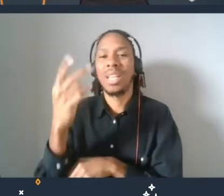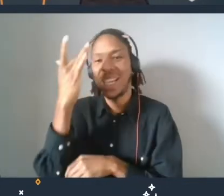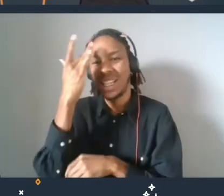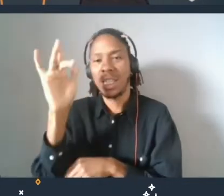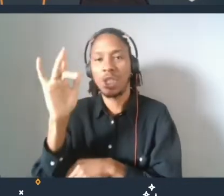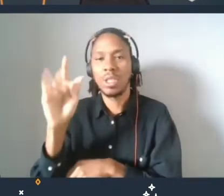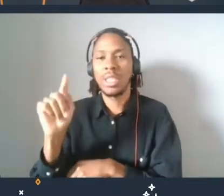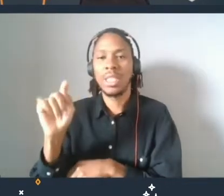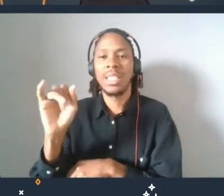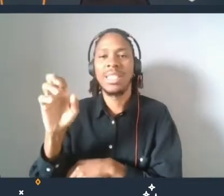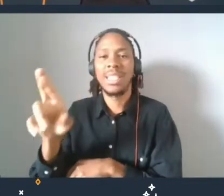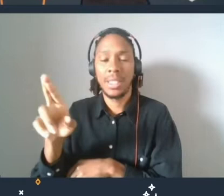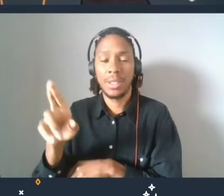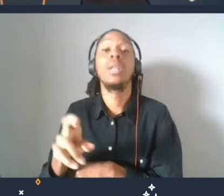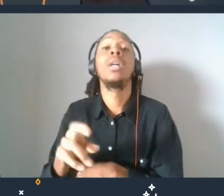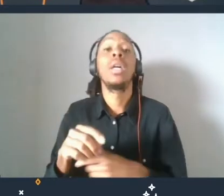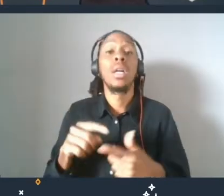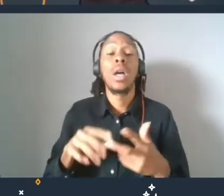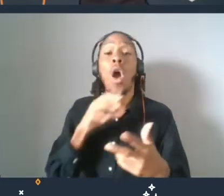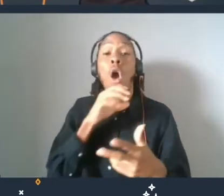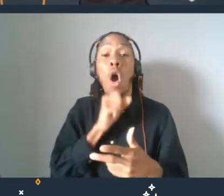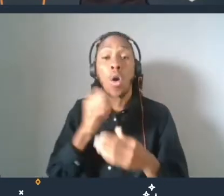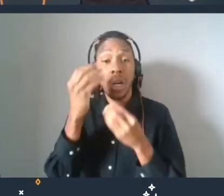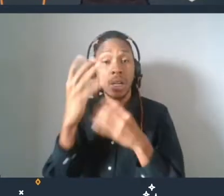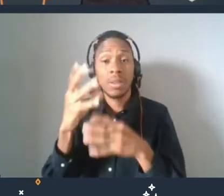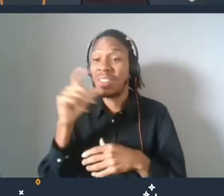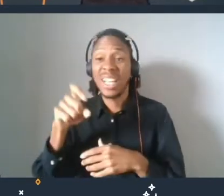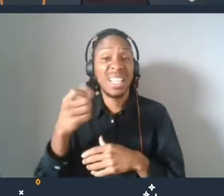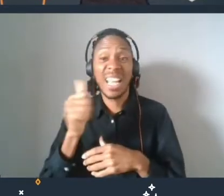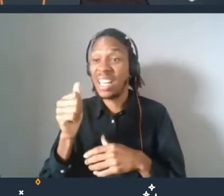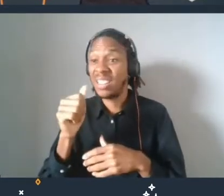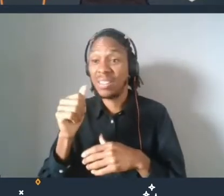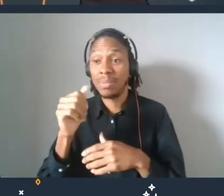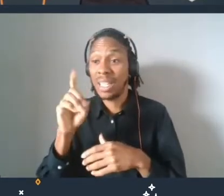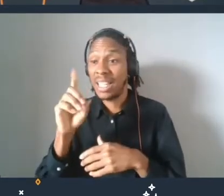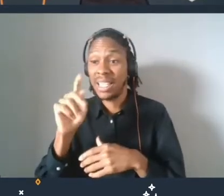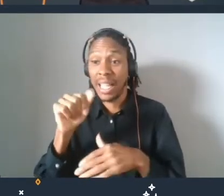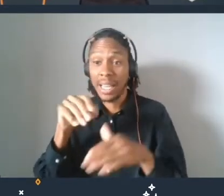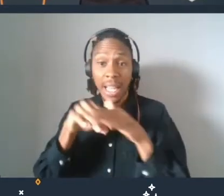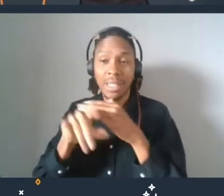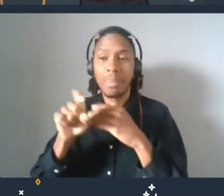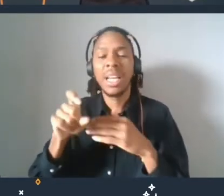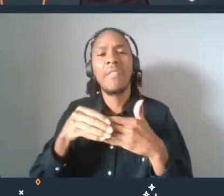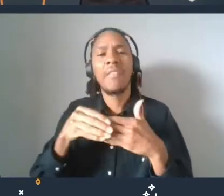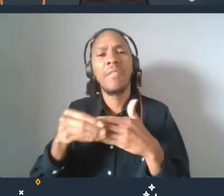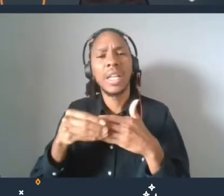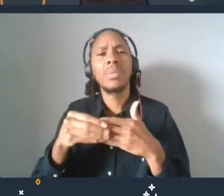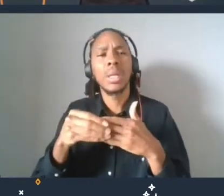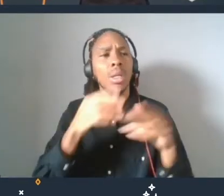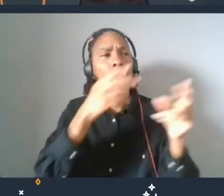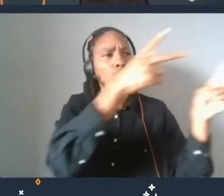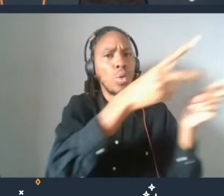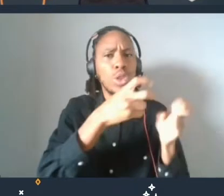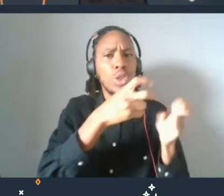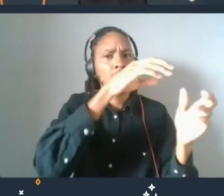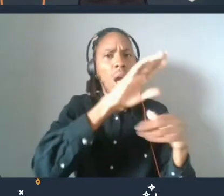For archive data that doesn't require immediate access but needs the flexibility to retrieve large data sets, large sets of it at no cost,